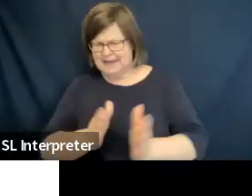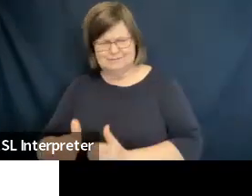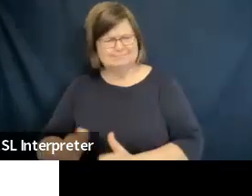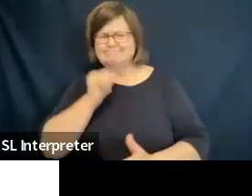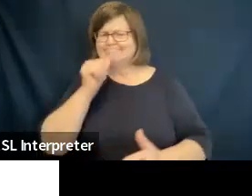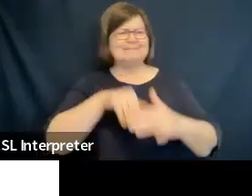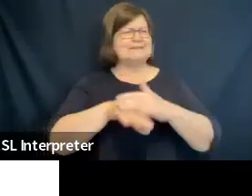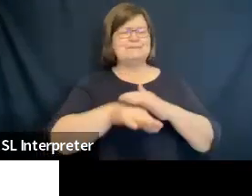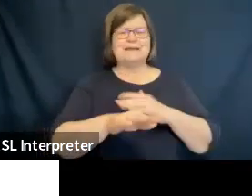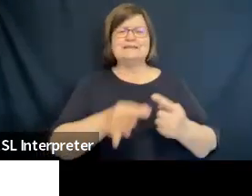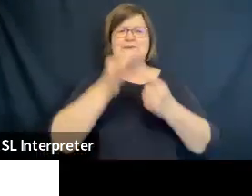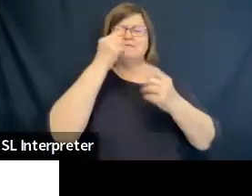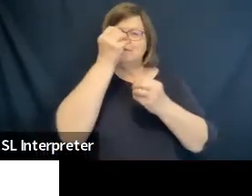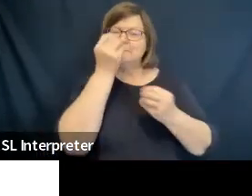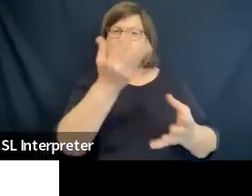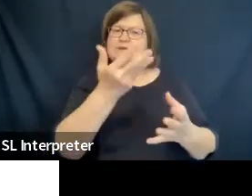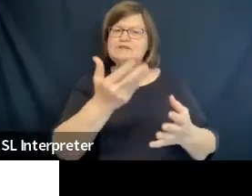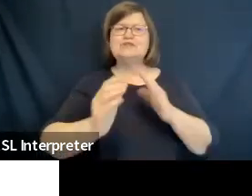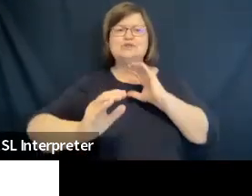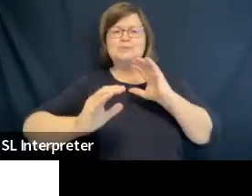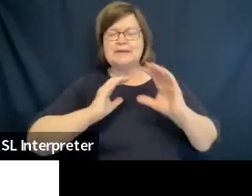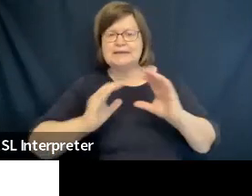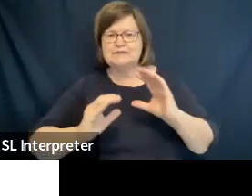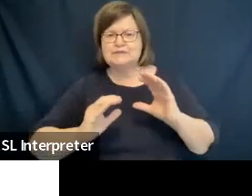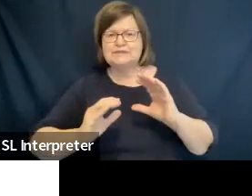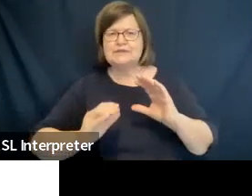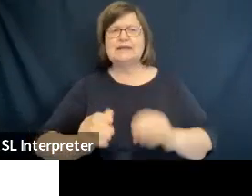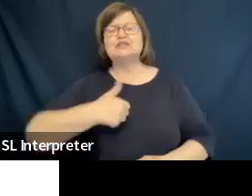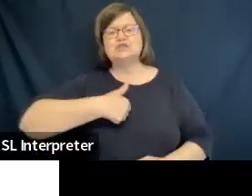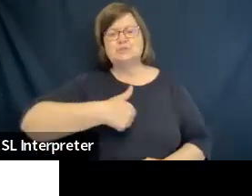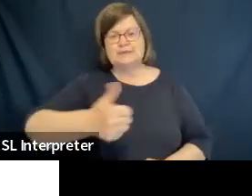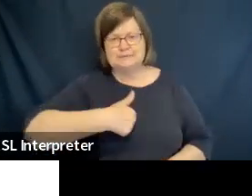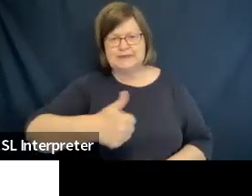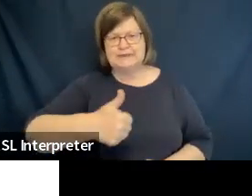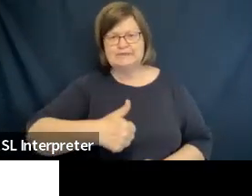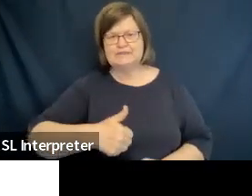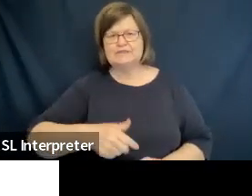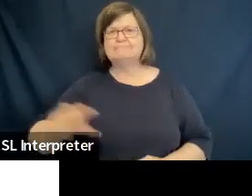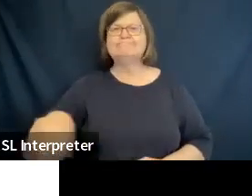in access to information, communication, transportation, navigating facilities and